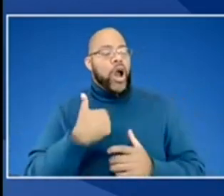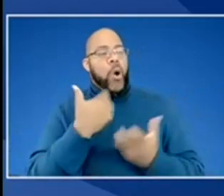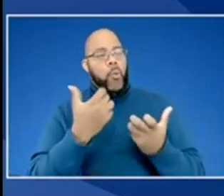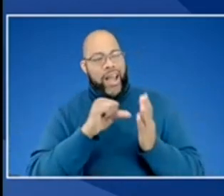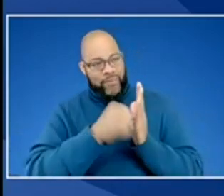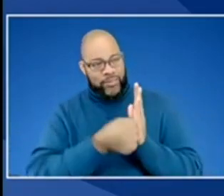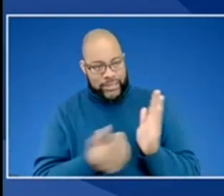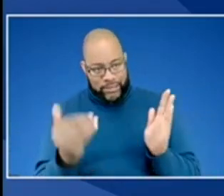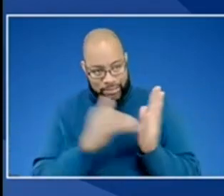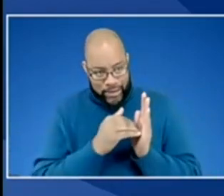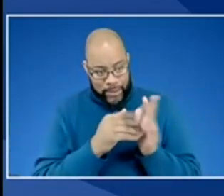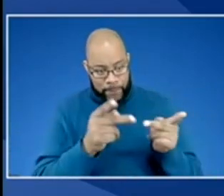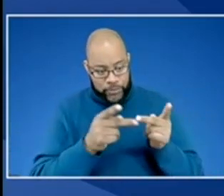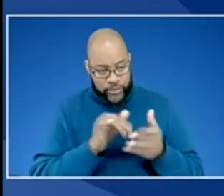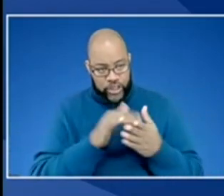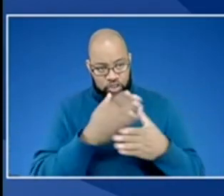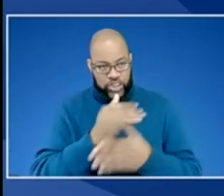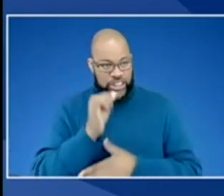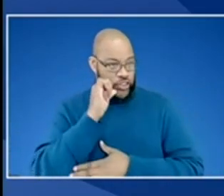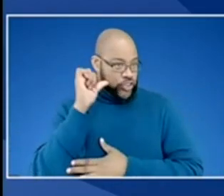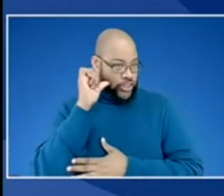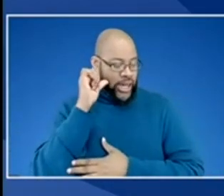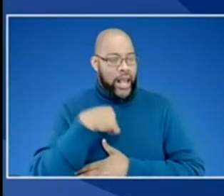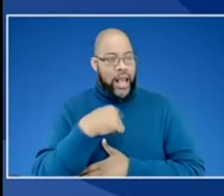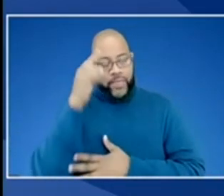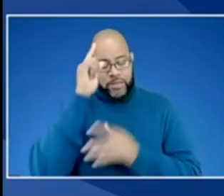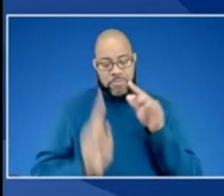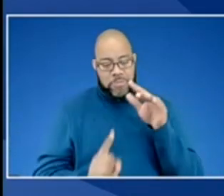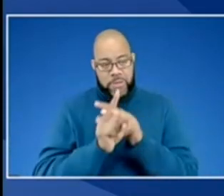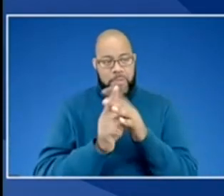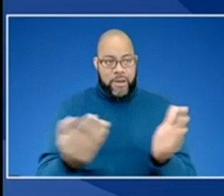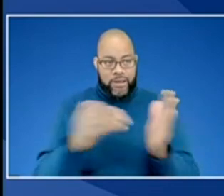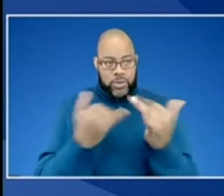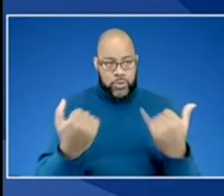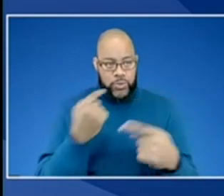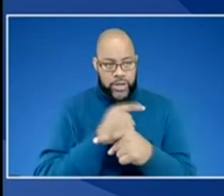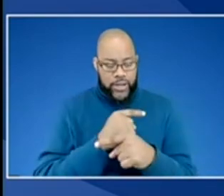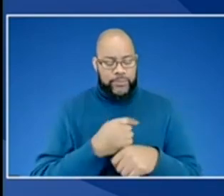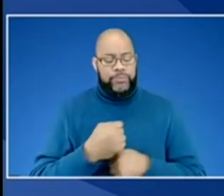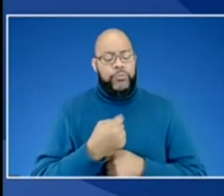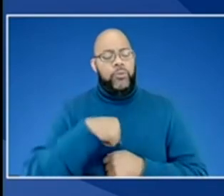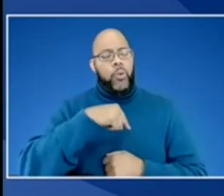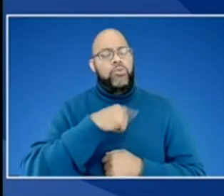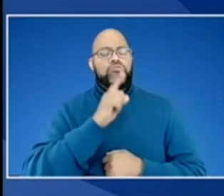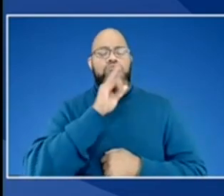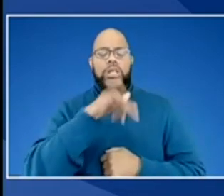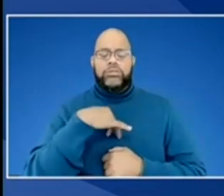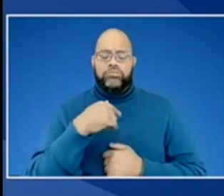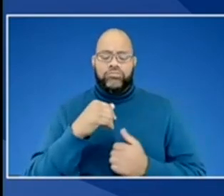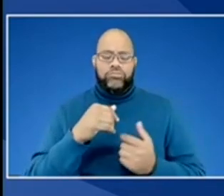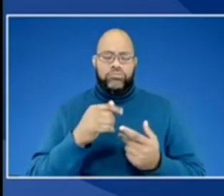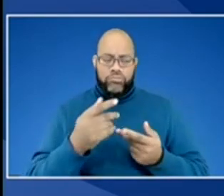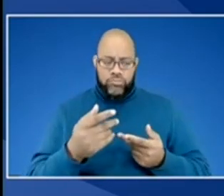position that was shared yesterday and that I think has come up a little bit again today that we strongly propose- we